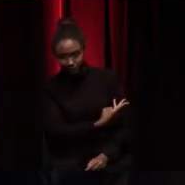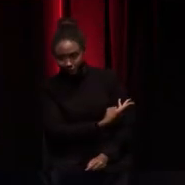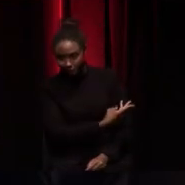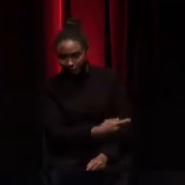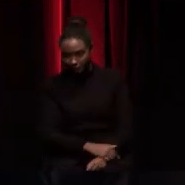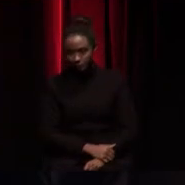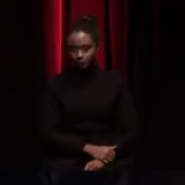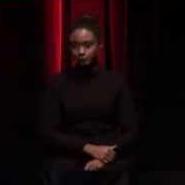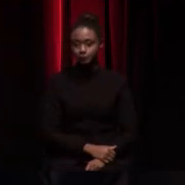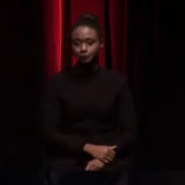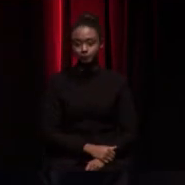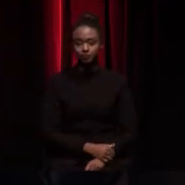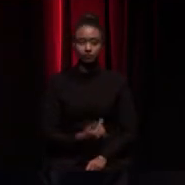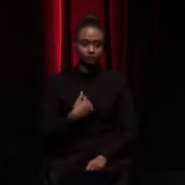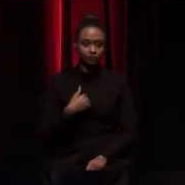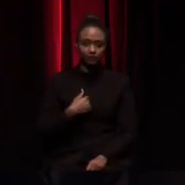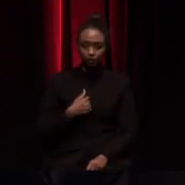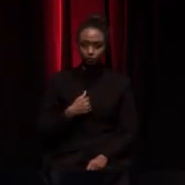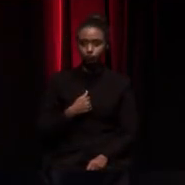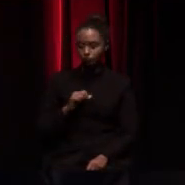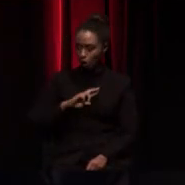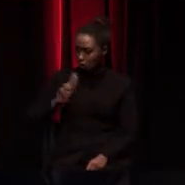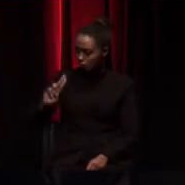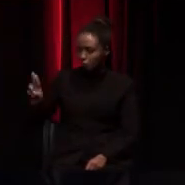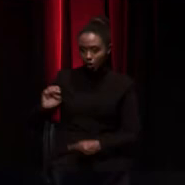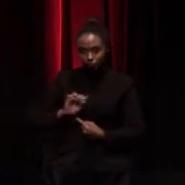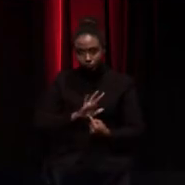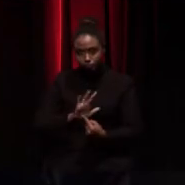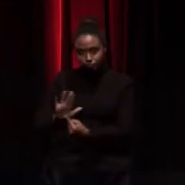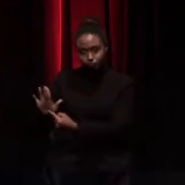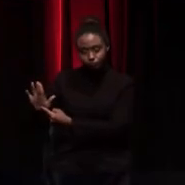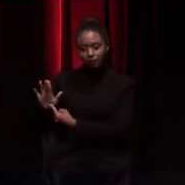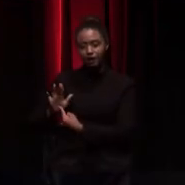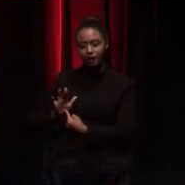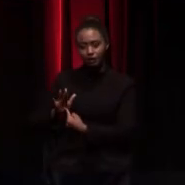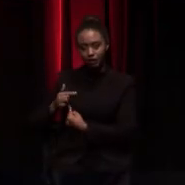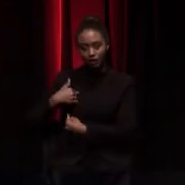I will introduce them to you. Every one of them will speak